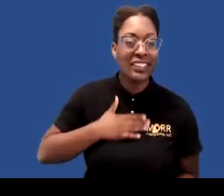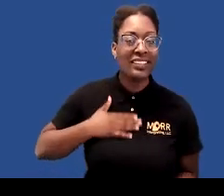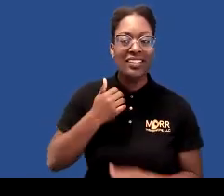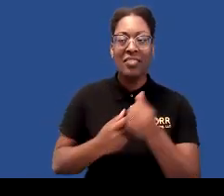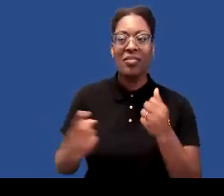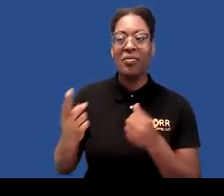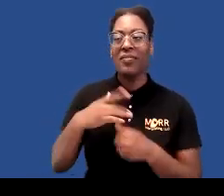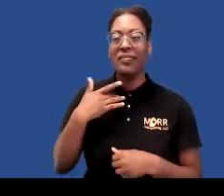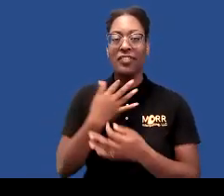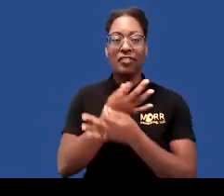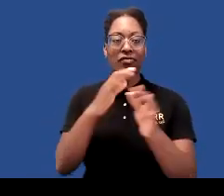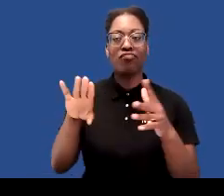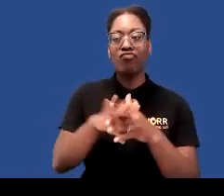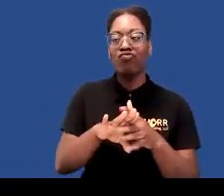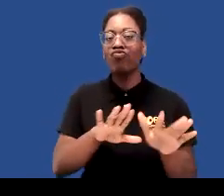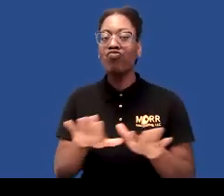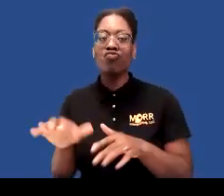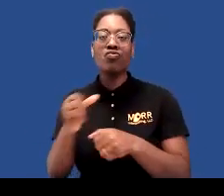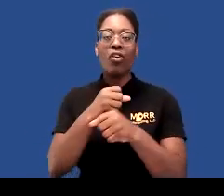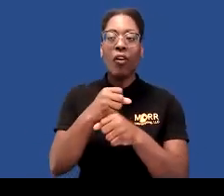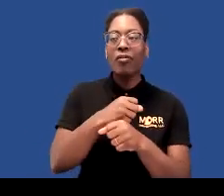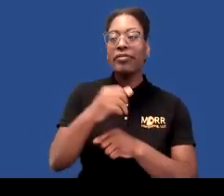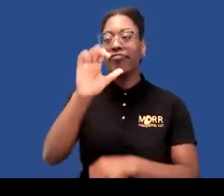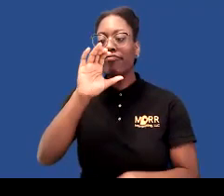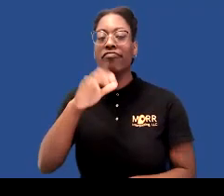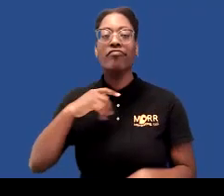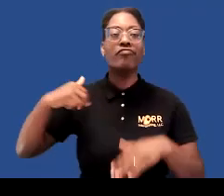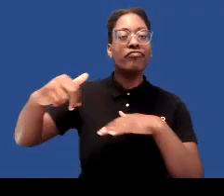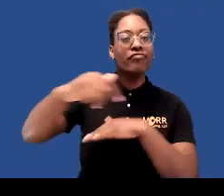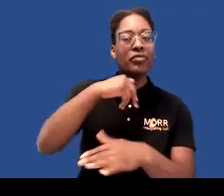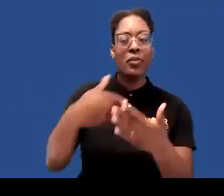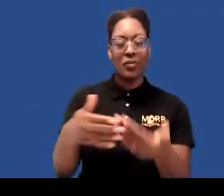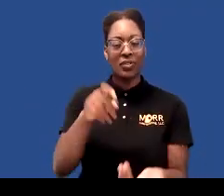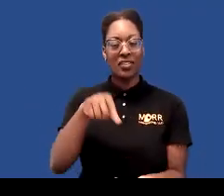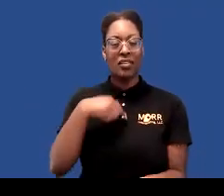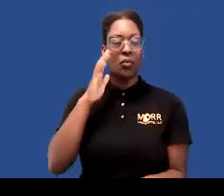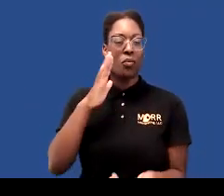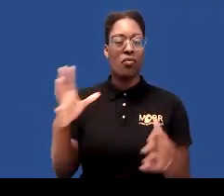And we will reconvene at 43 past the hour. Also during the break--I failed to mention this